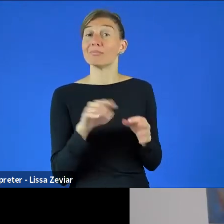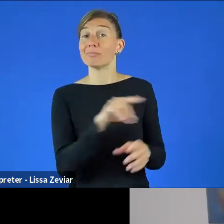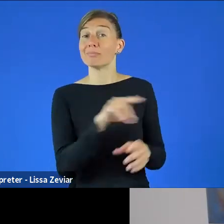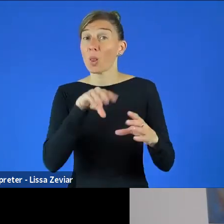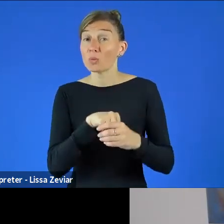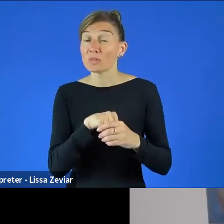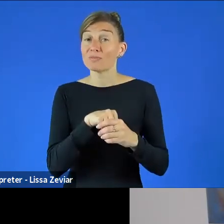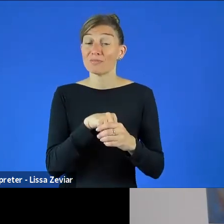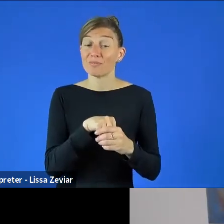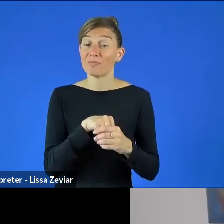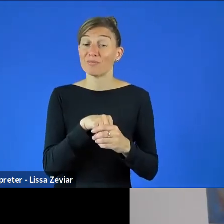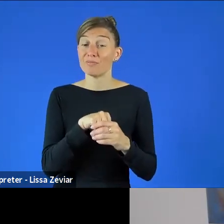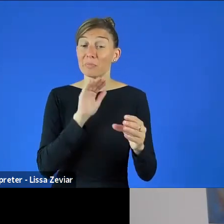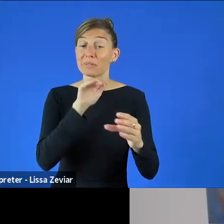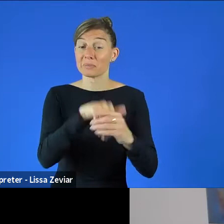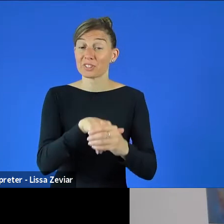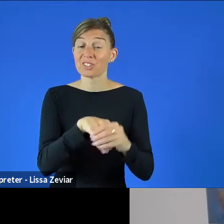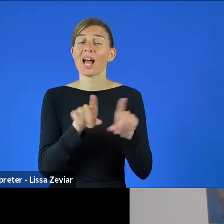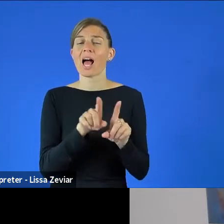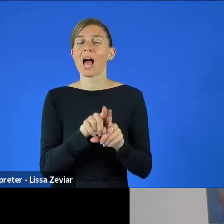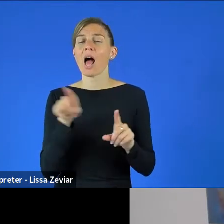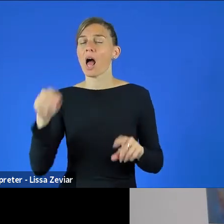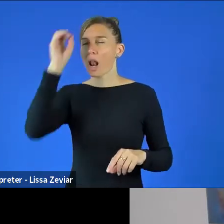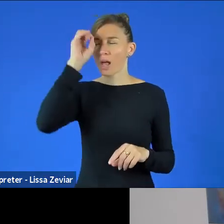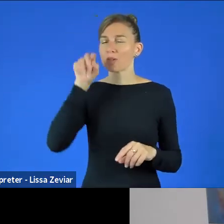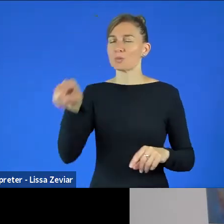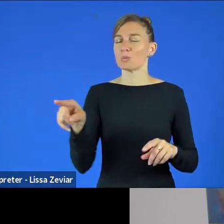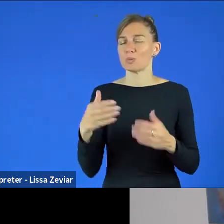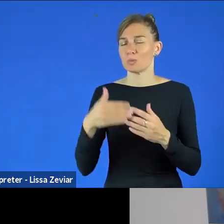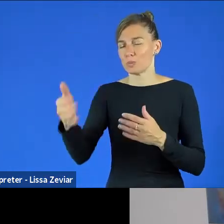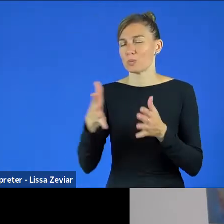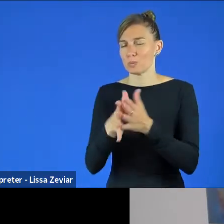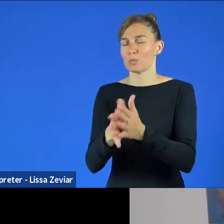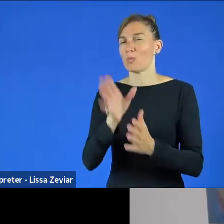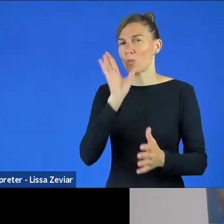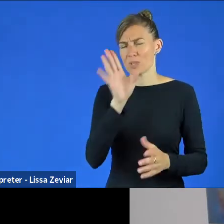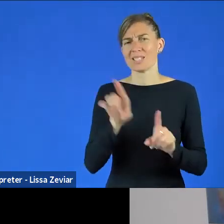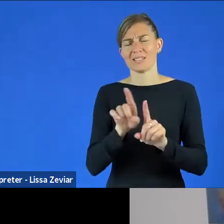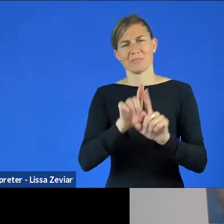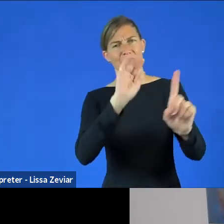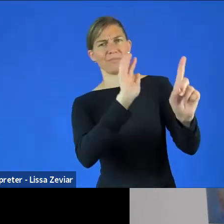Also, Alejandro will mention. We recently requested the accessibility standards.